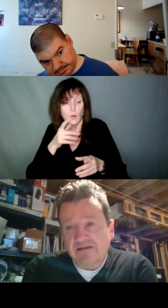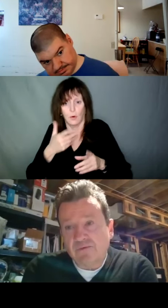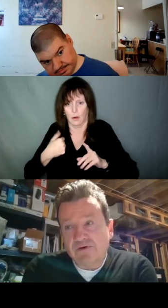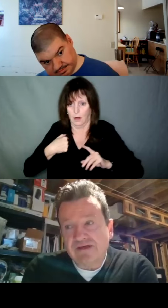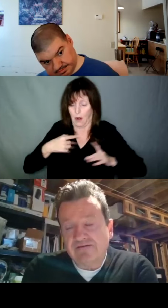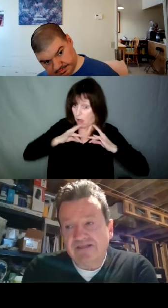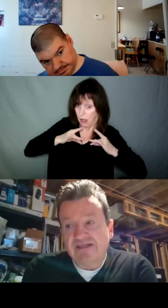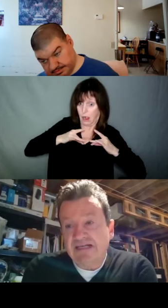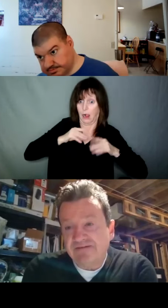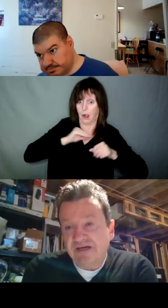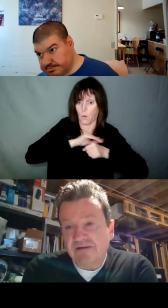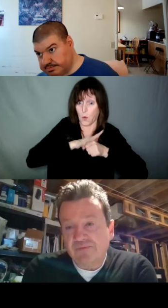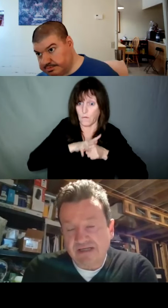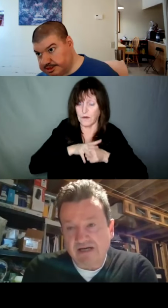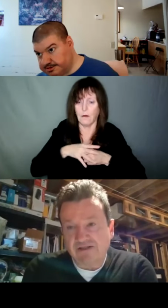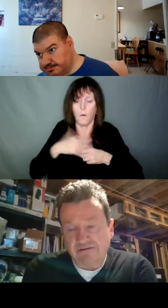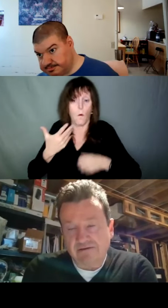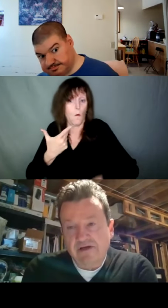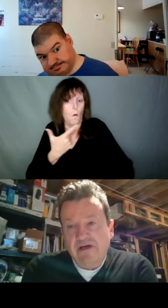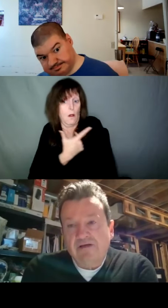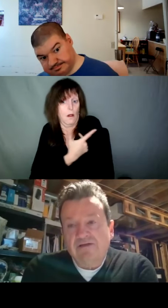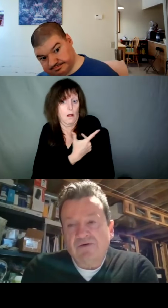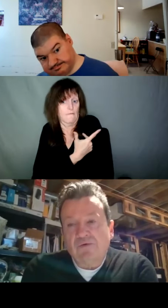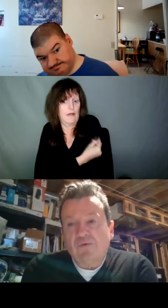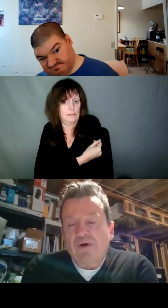the people of had the infection